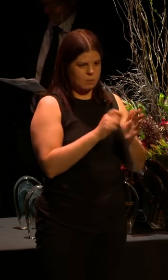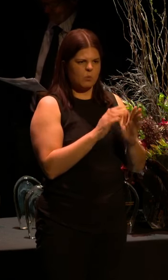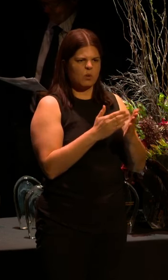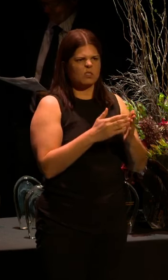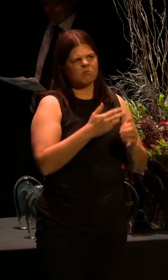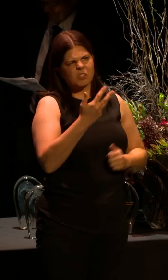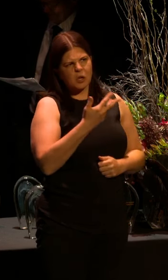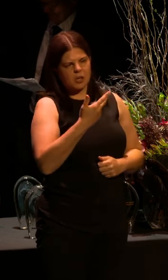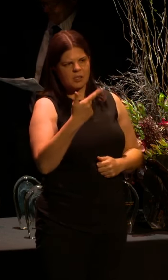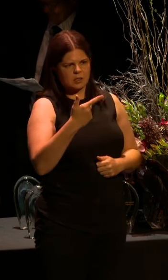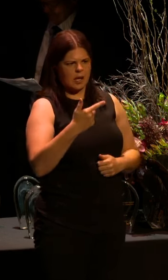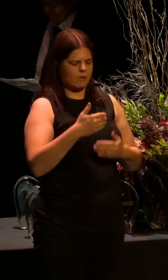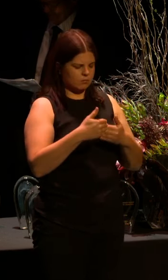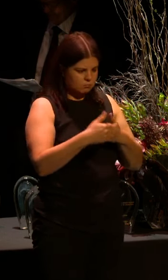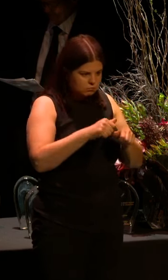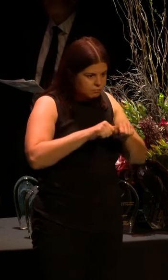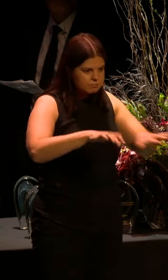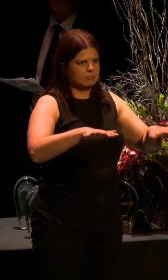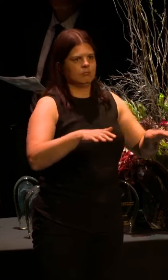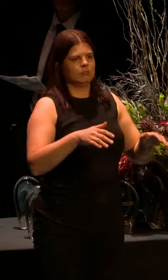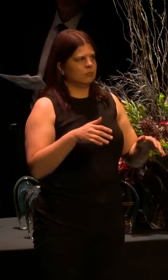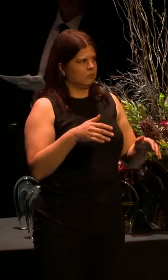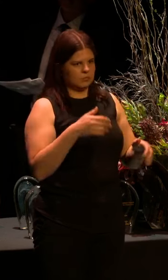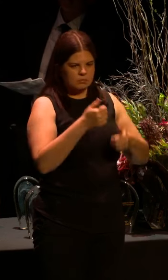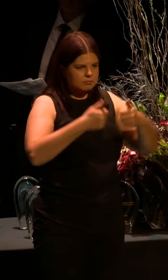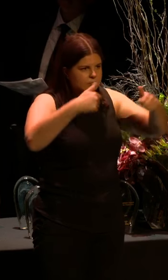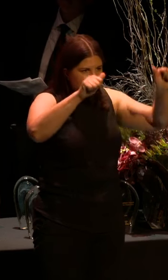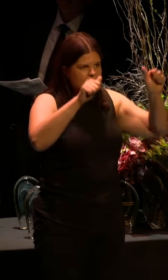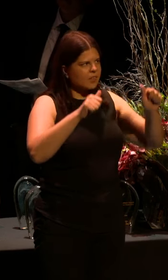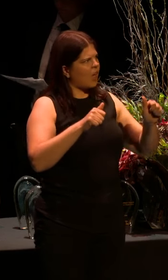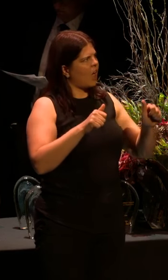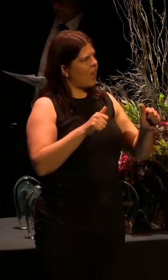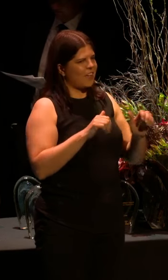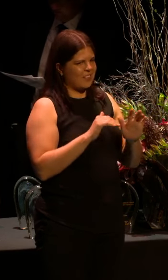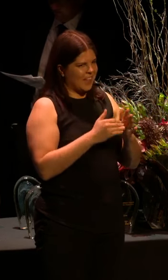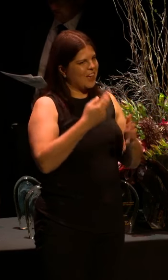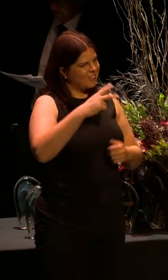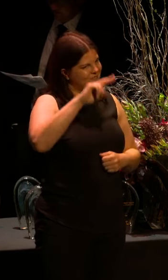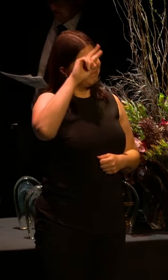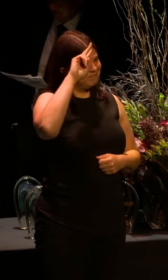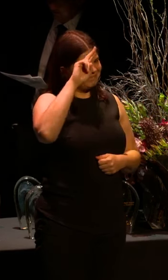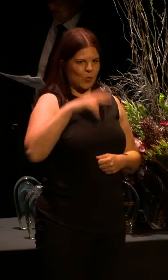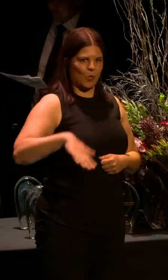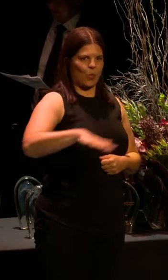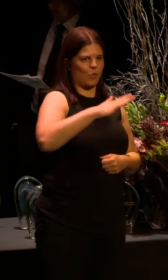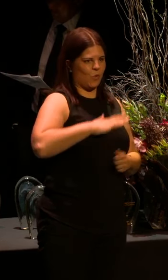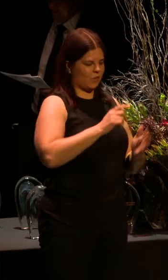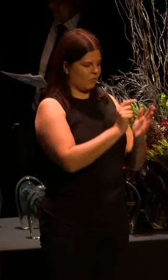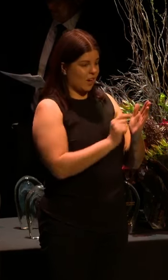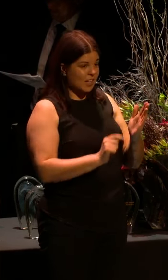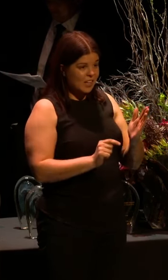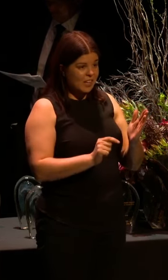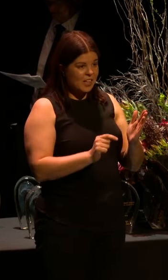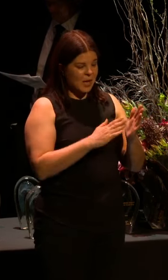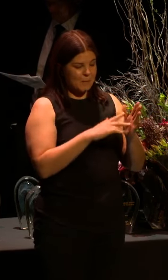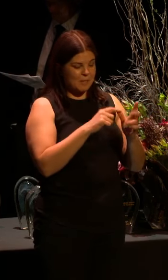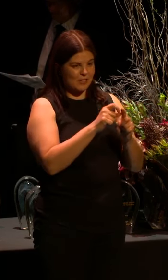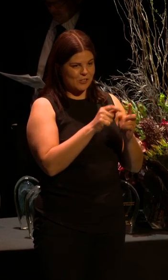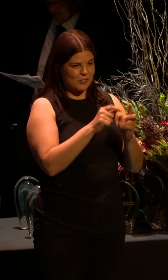Suddenly, it seemed everyone wanted to write a children's book. Madonna wrote a series called The English Roses.